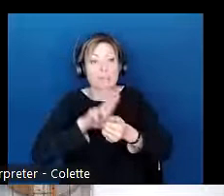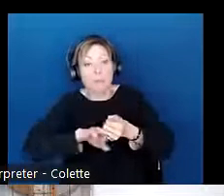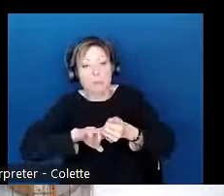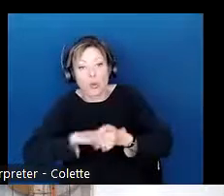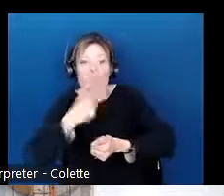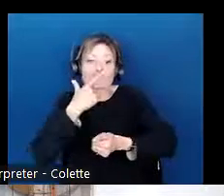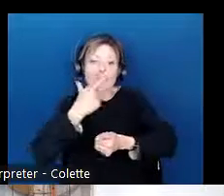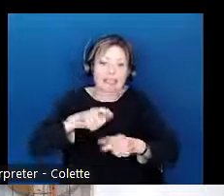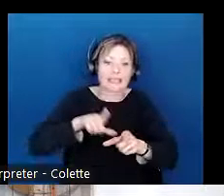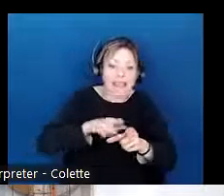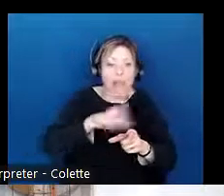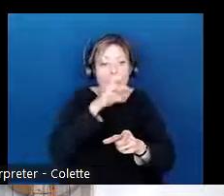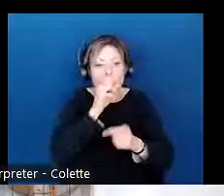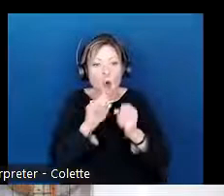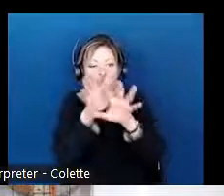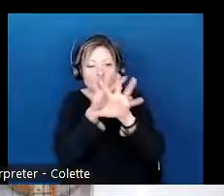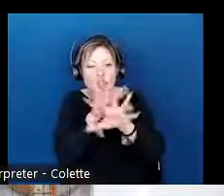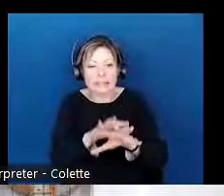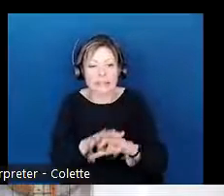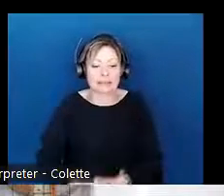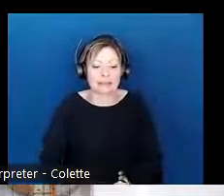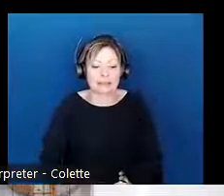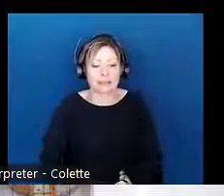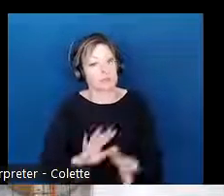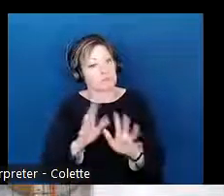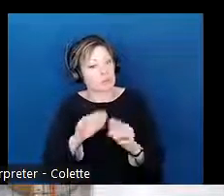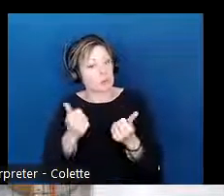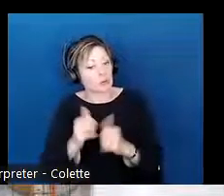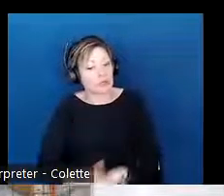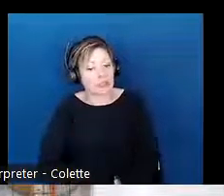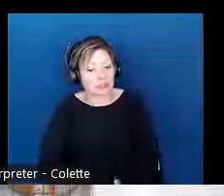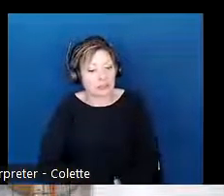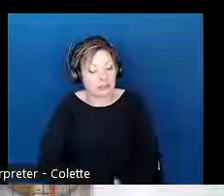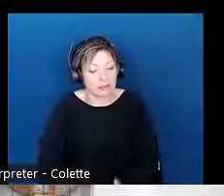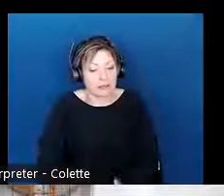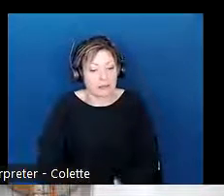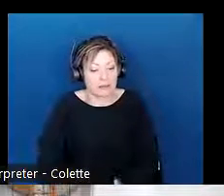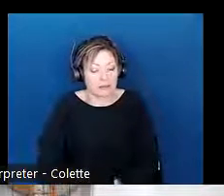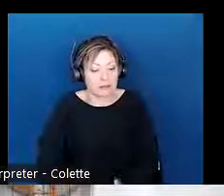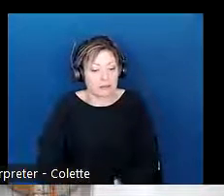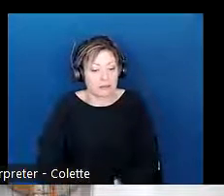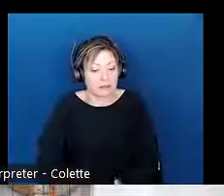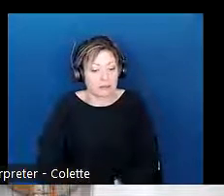on the thermal imaging which that's quite good you can see it on these circles nice